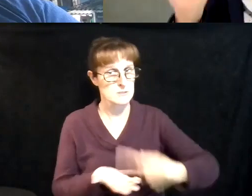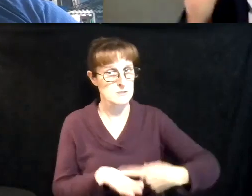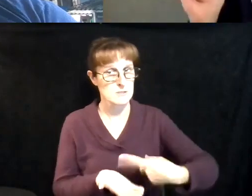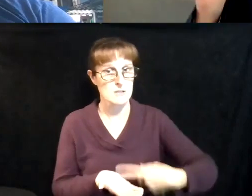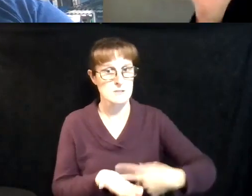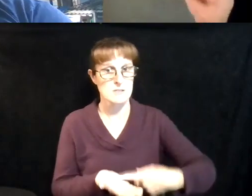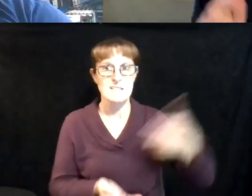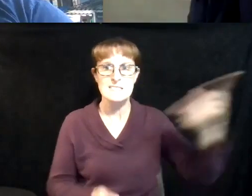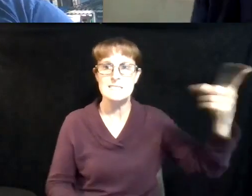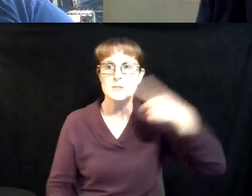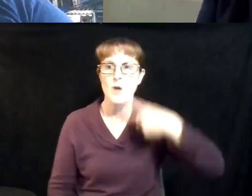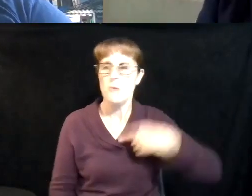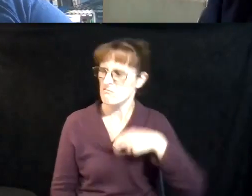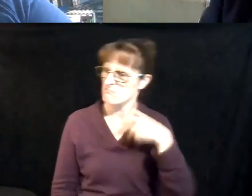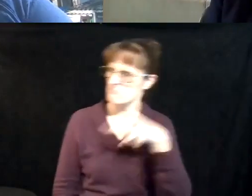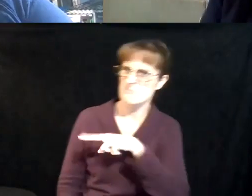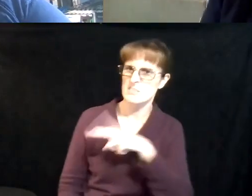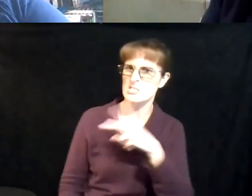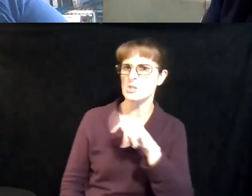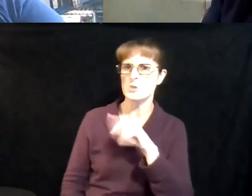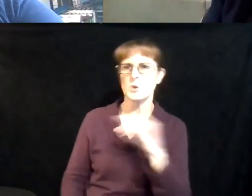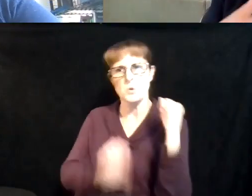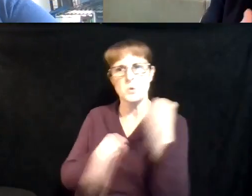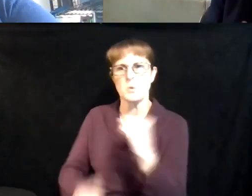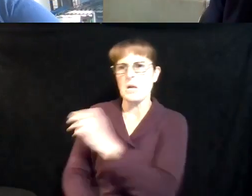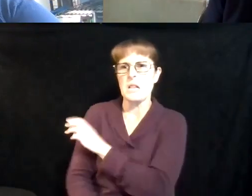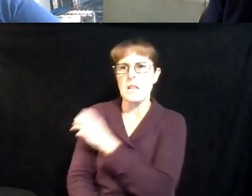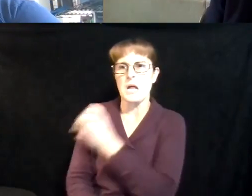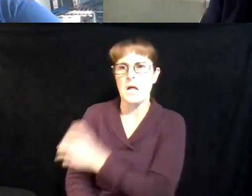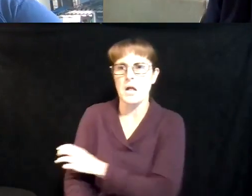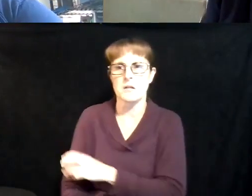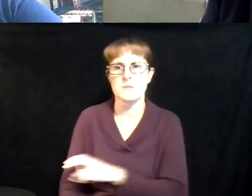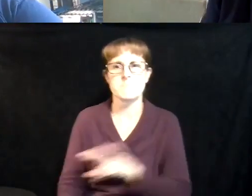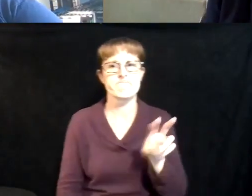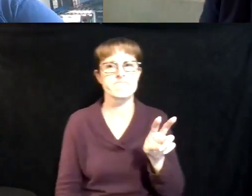clinical and I had to spend a lot of time reflecting on that.